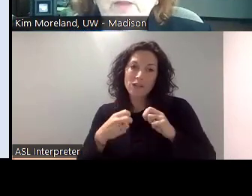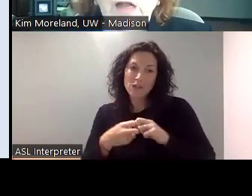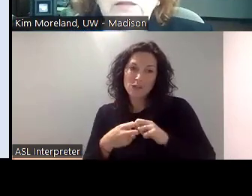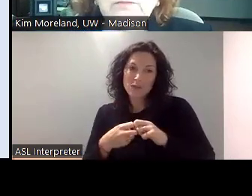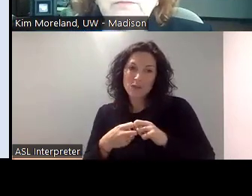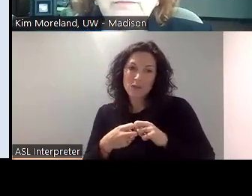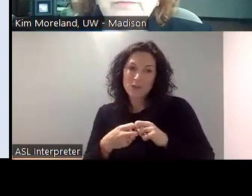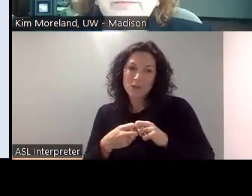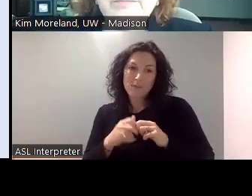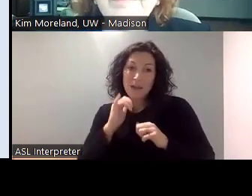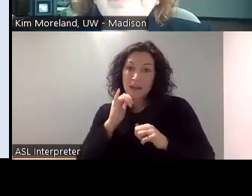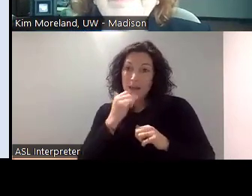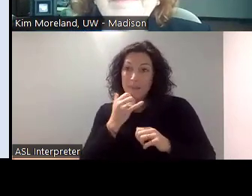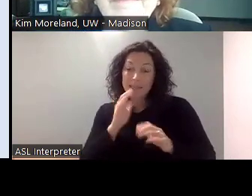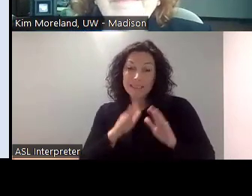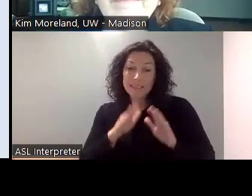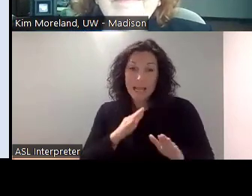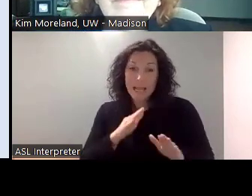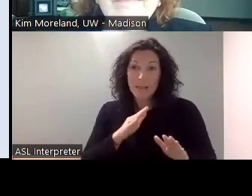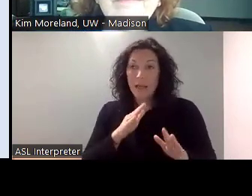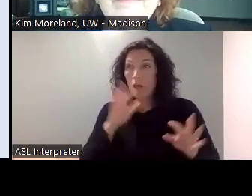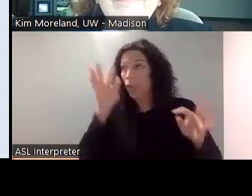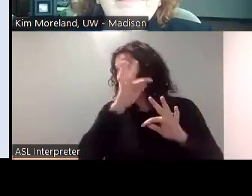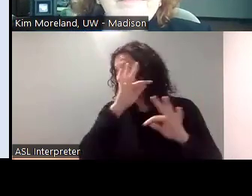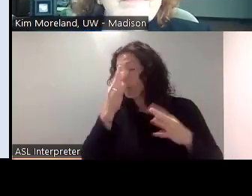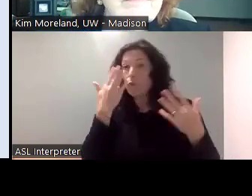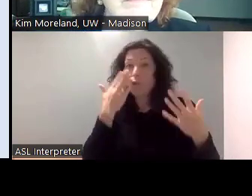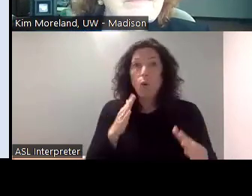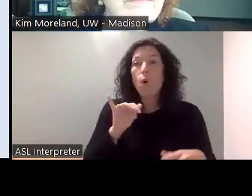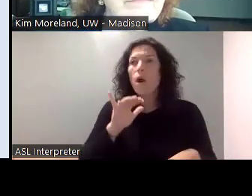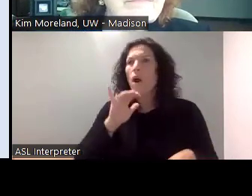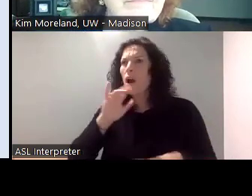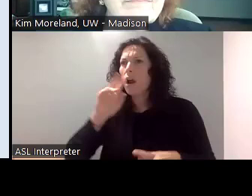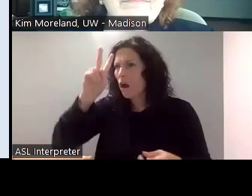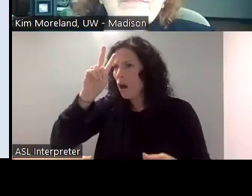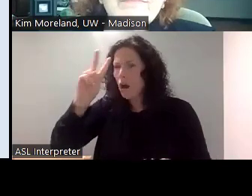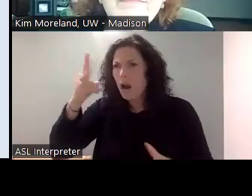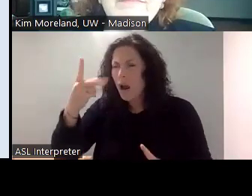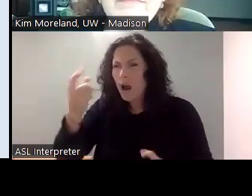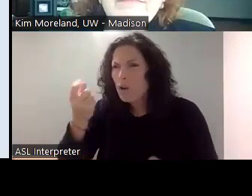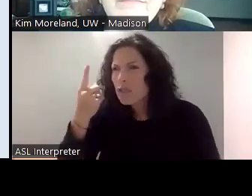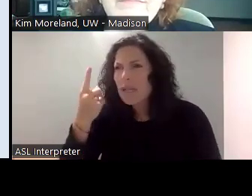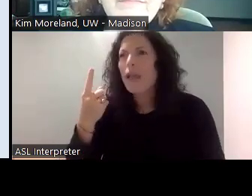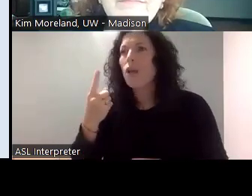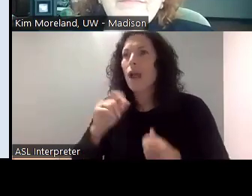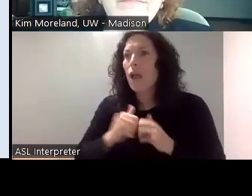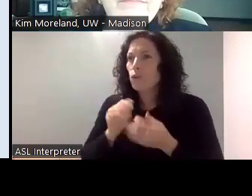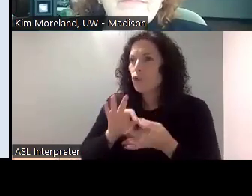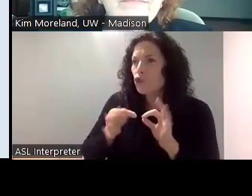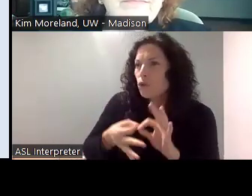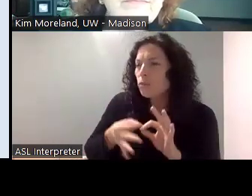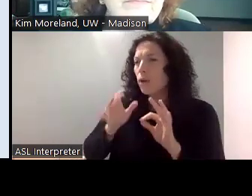meaning lack of awareness or misunderstanding of how to interpret the requirements,